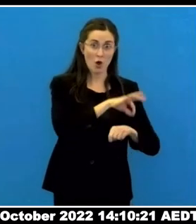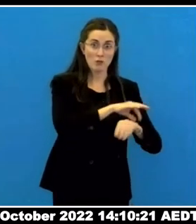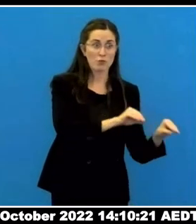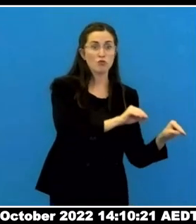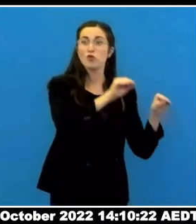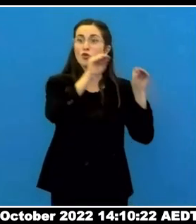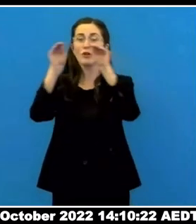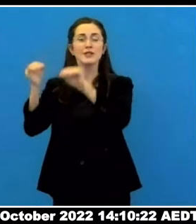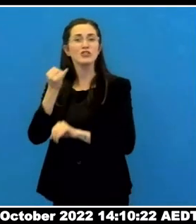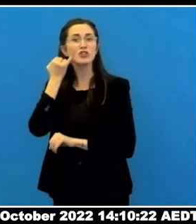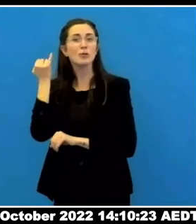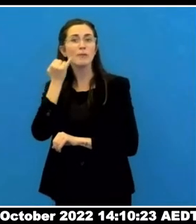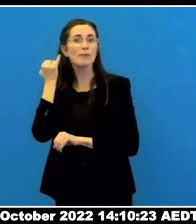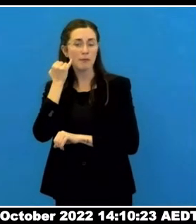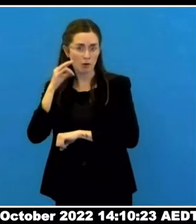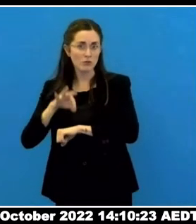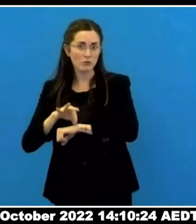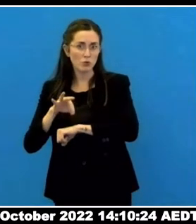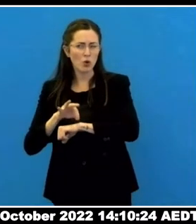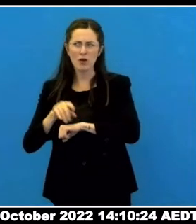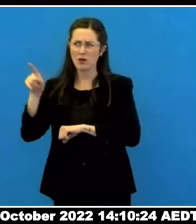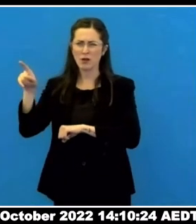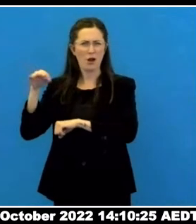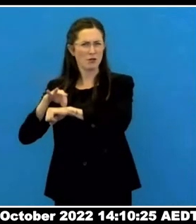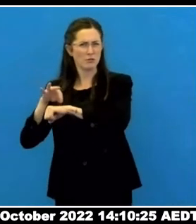We found this experience very different to how we were treated